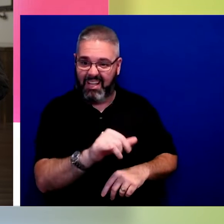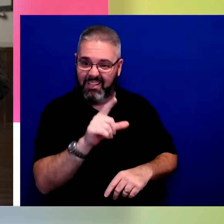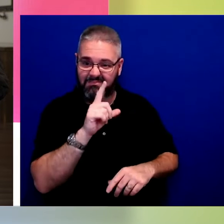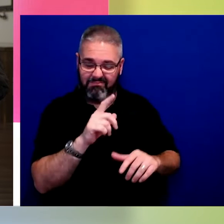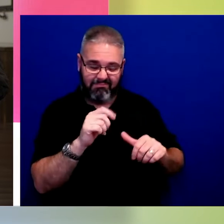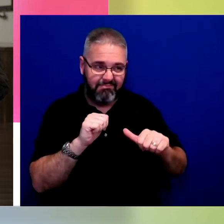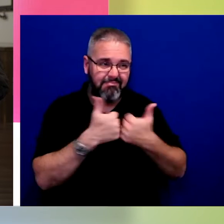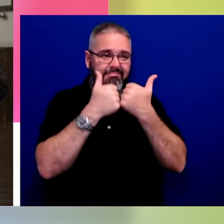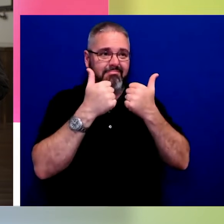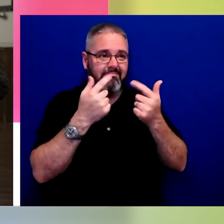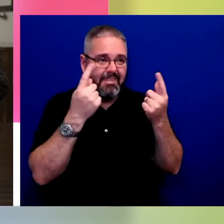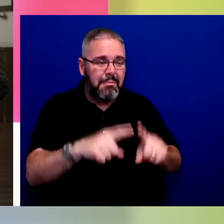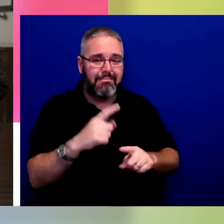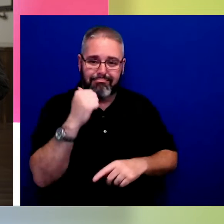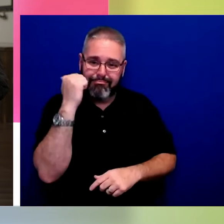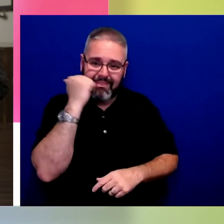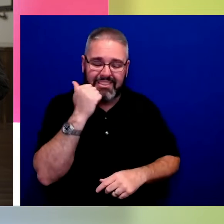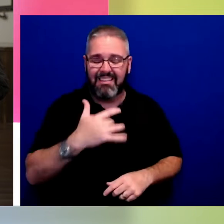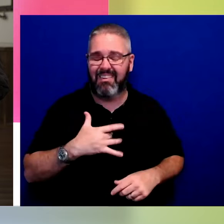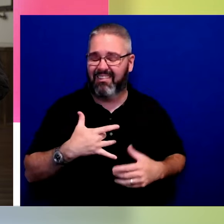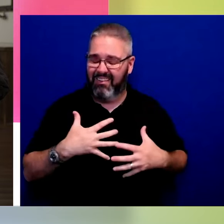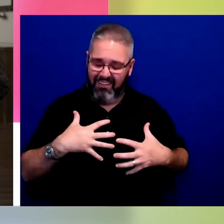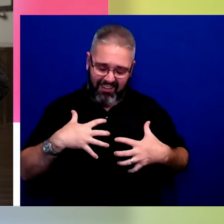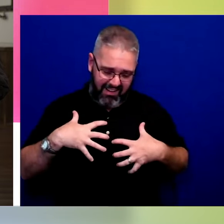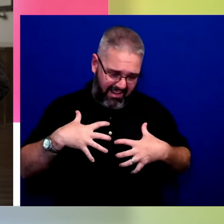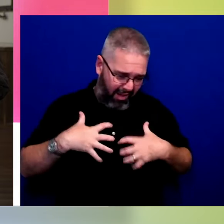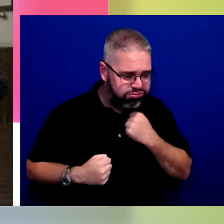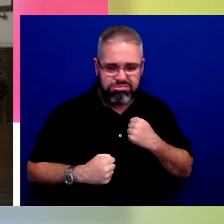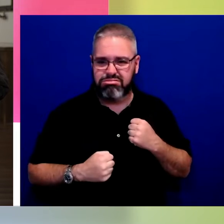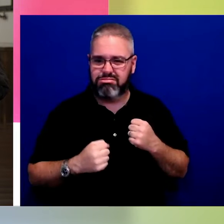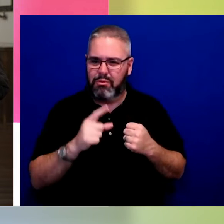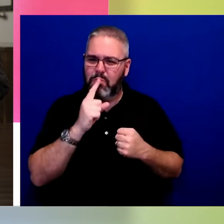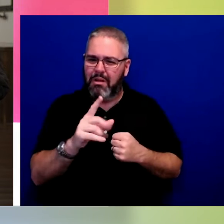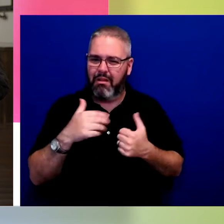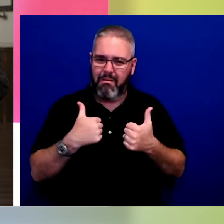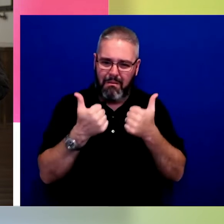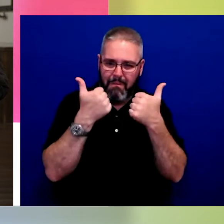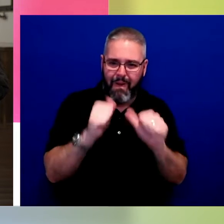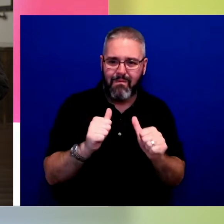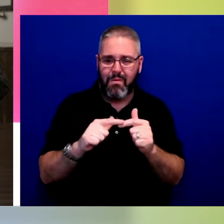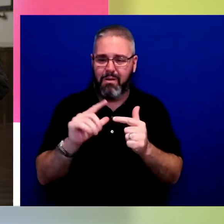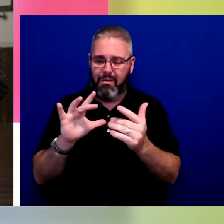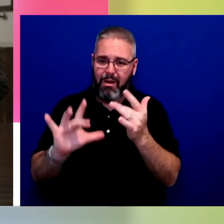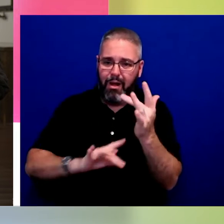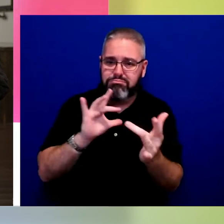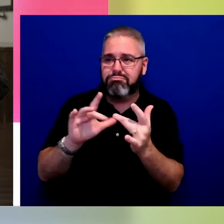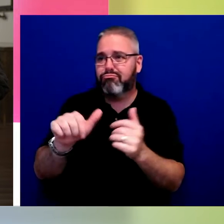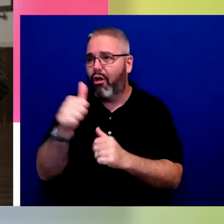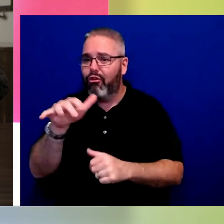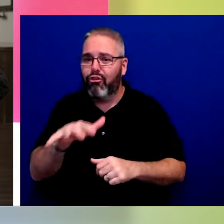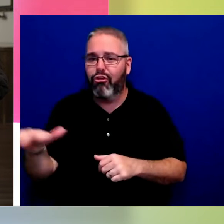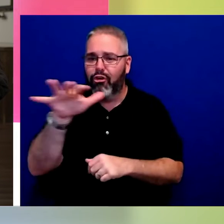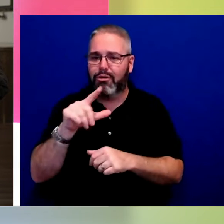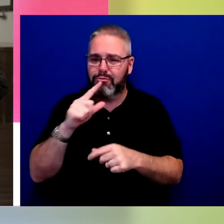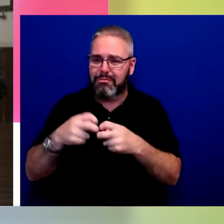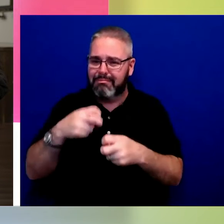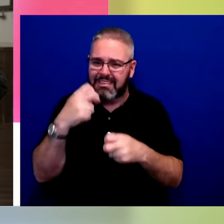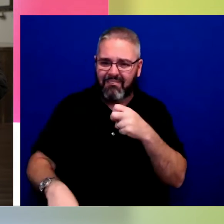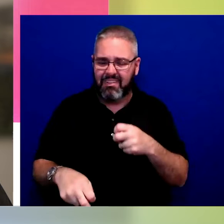At times, the effort it takes for me to connect with other people can be difficult and exhausting,